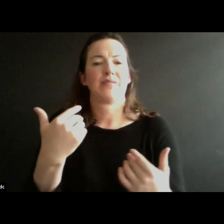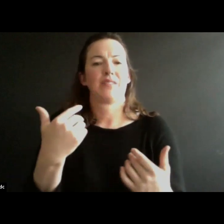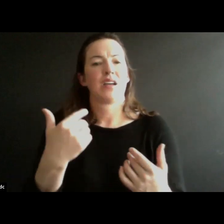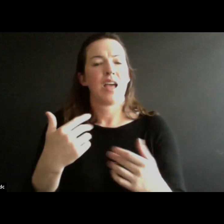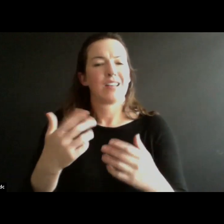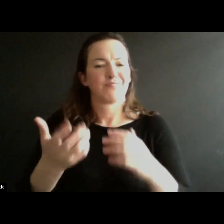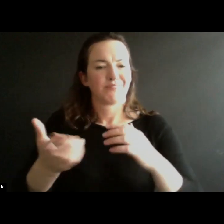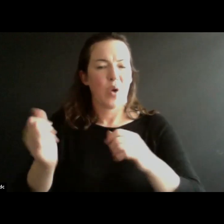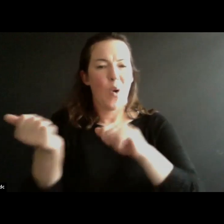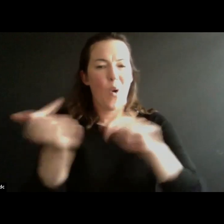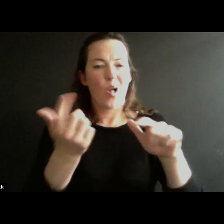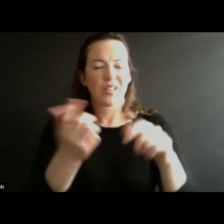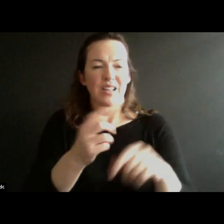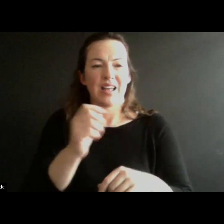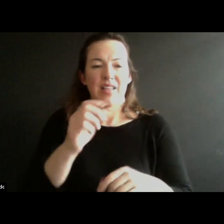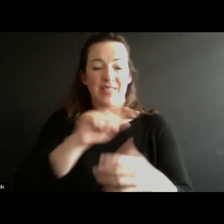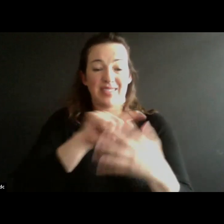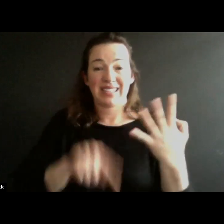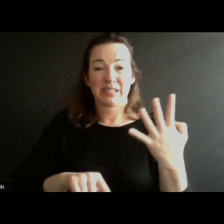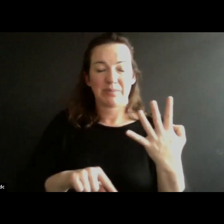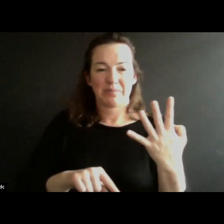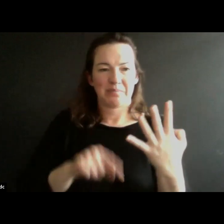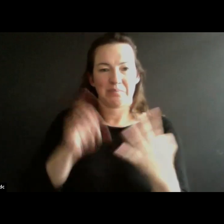of our speakers really knew what the other person was going to be talking about today,